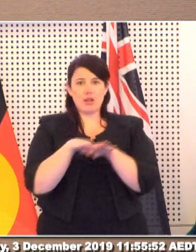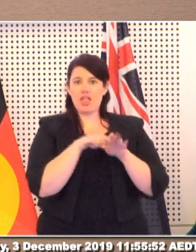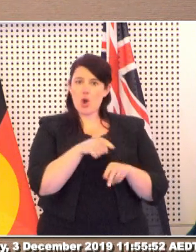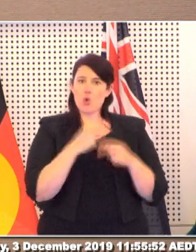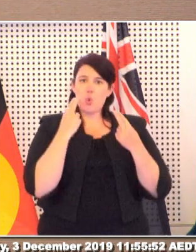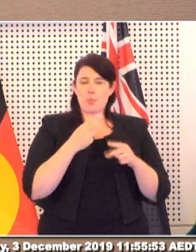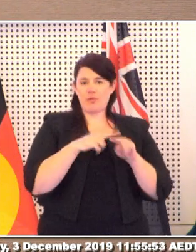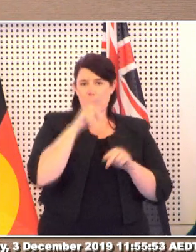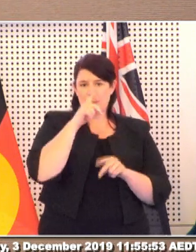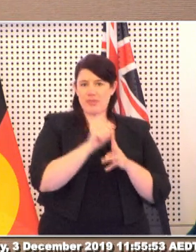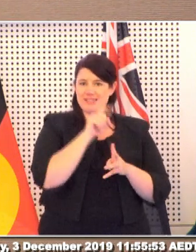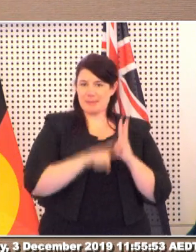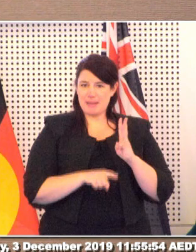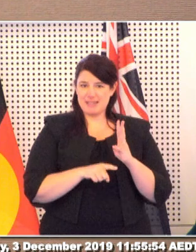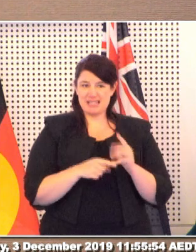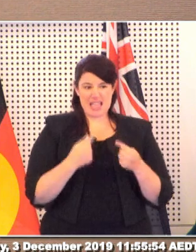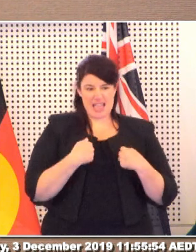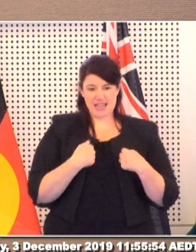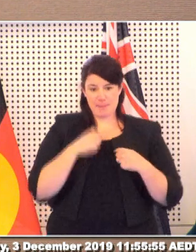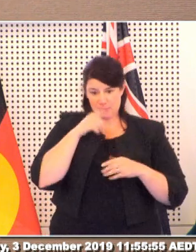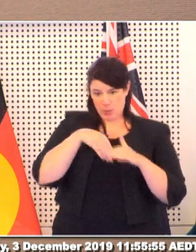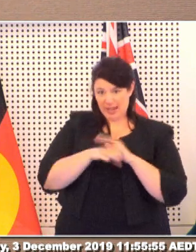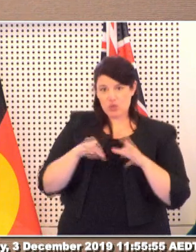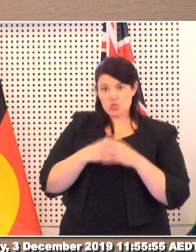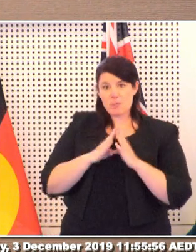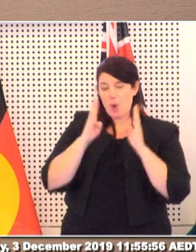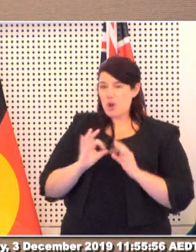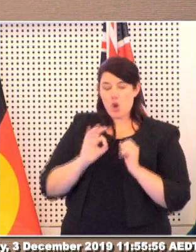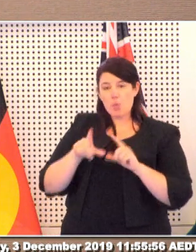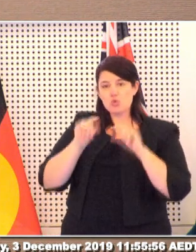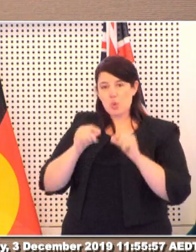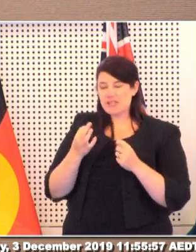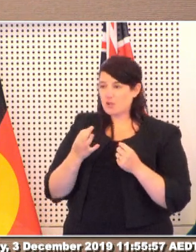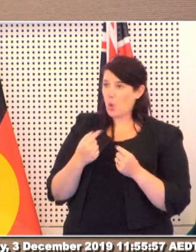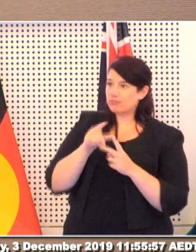services. The opportunities and the barriers that people with disability have